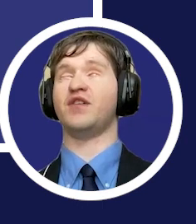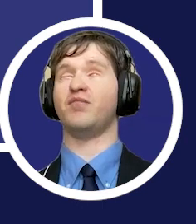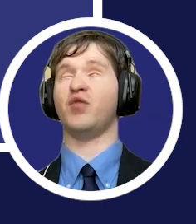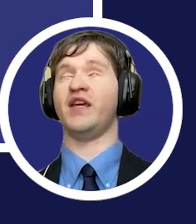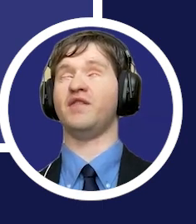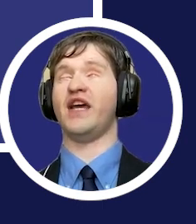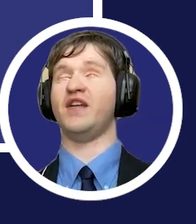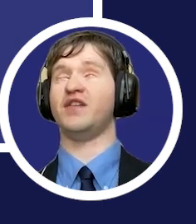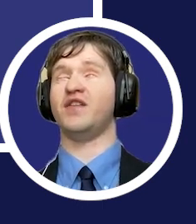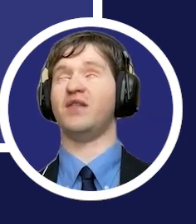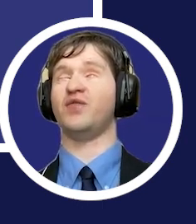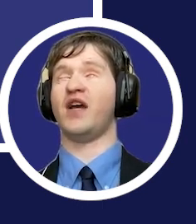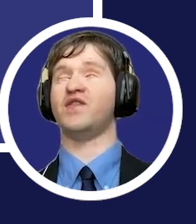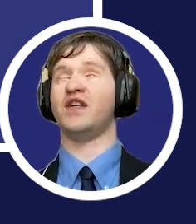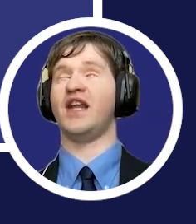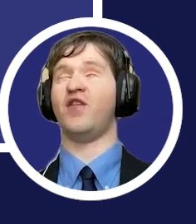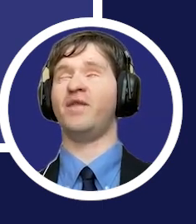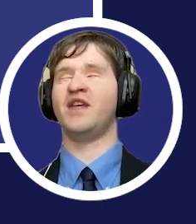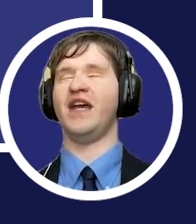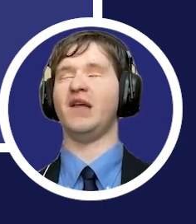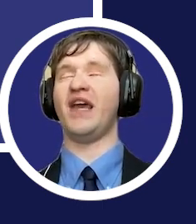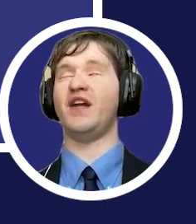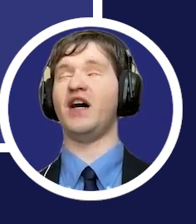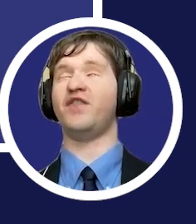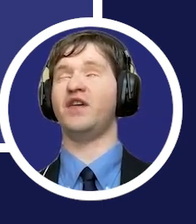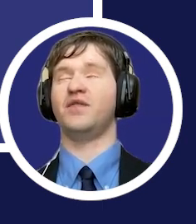to bring light to disabled rights then now. And it paid off.